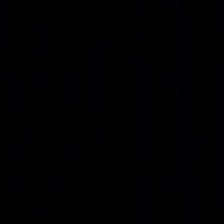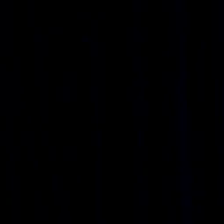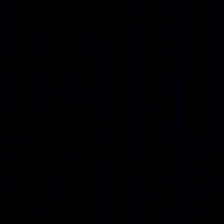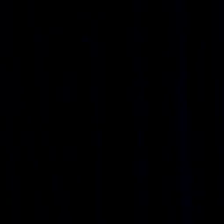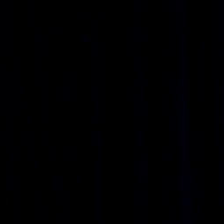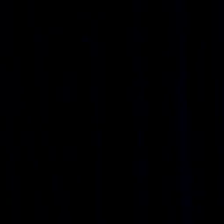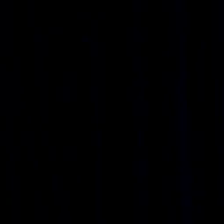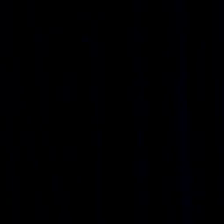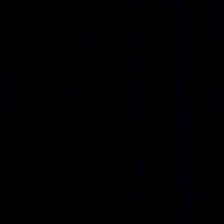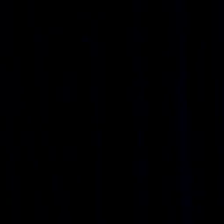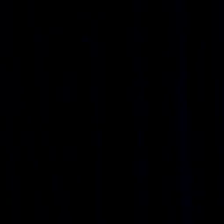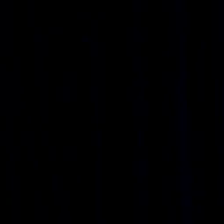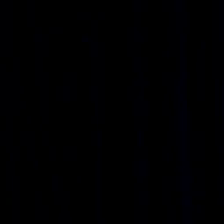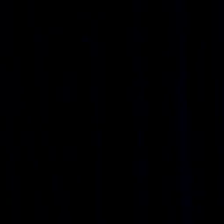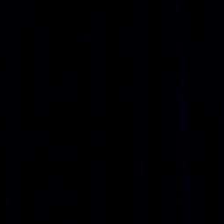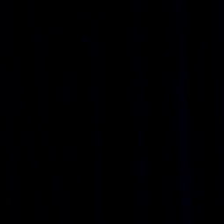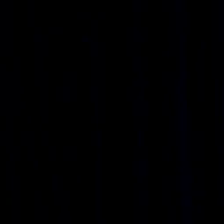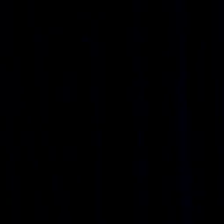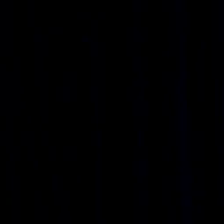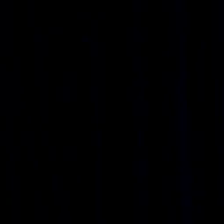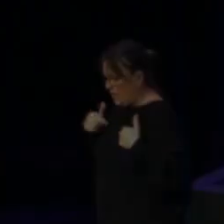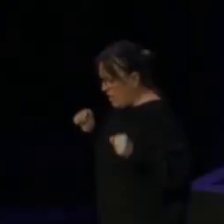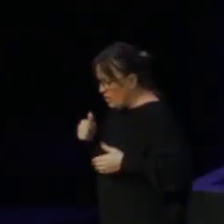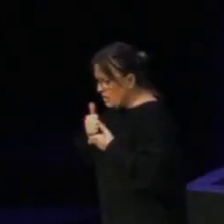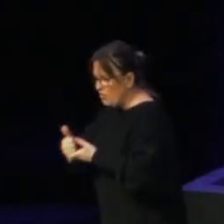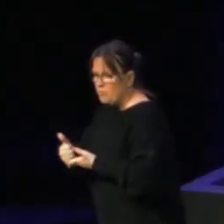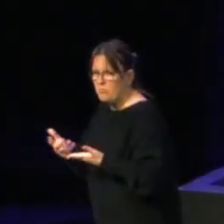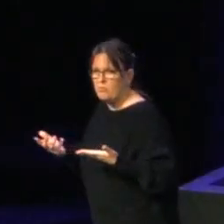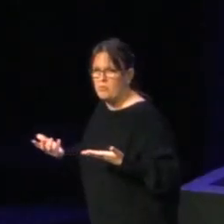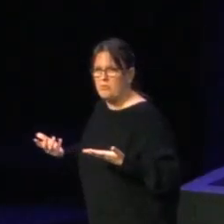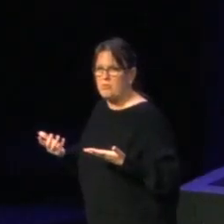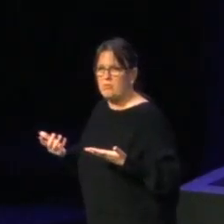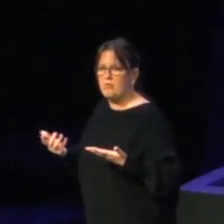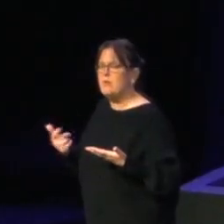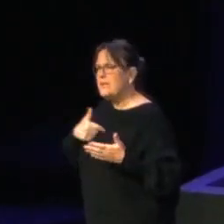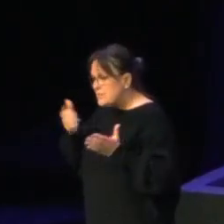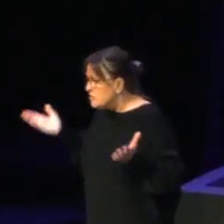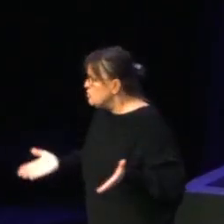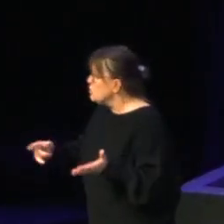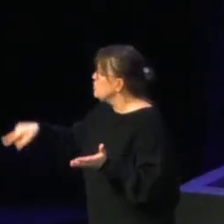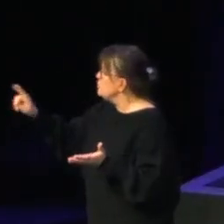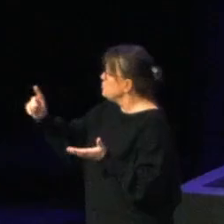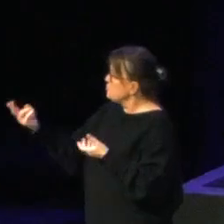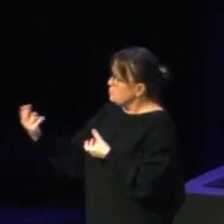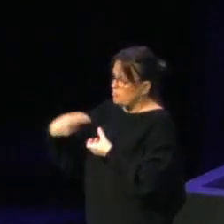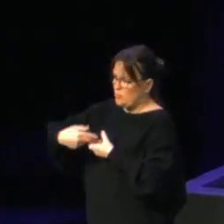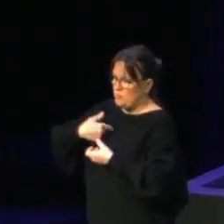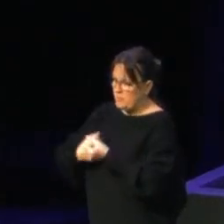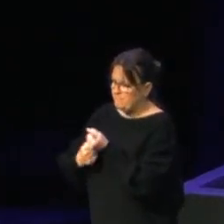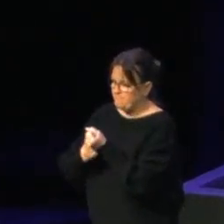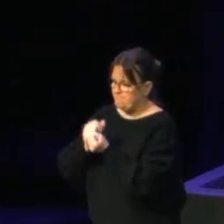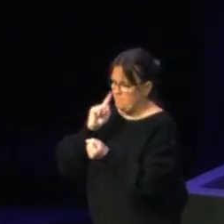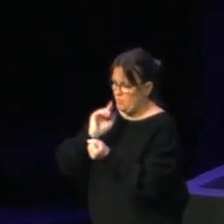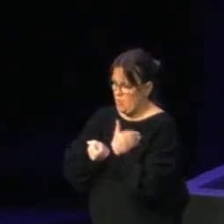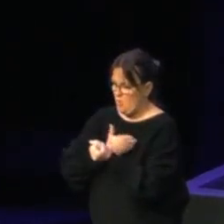a position to help. I encourage you to join me in advocating for our community by educating yourself